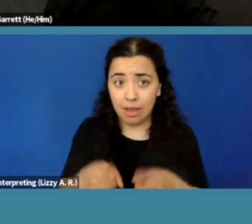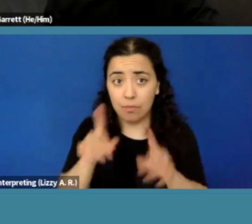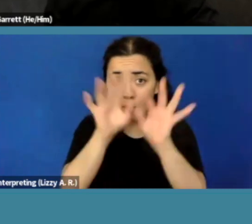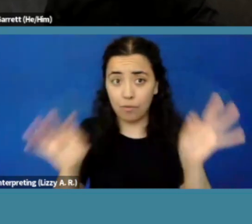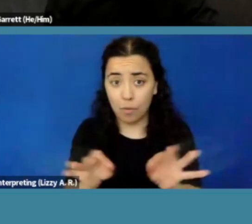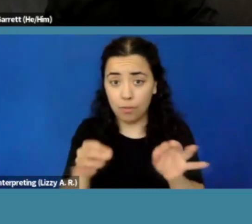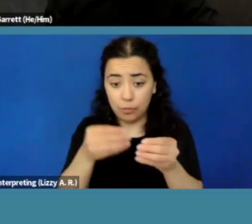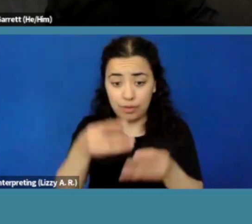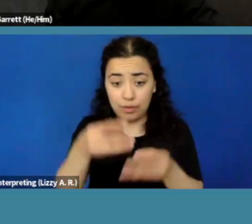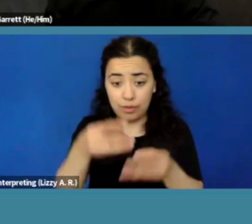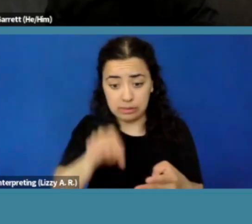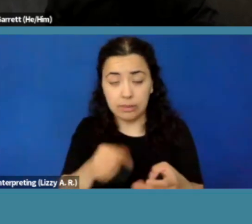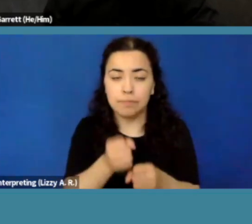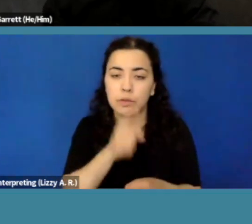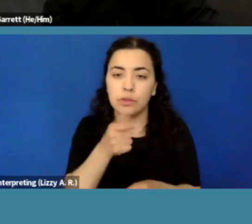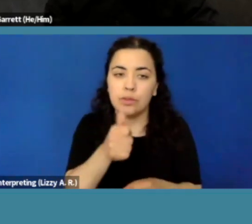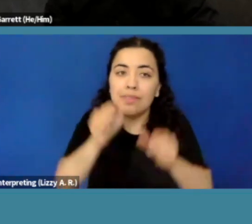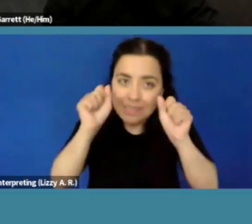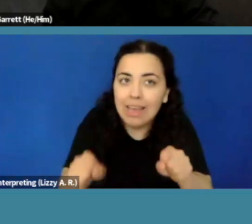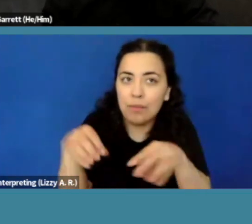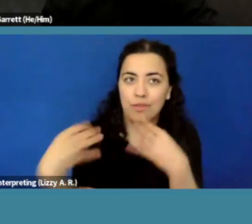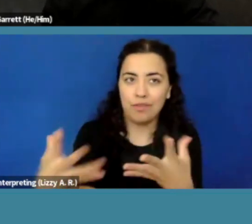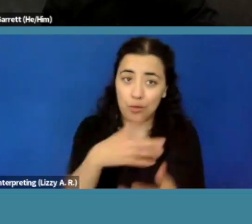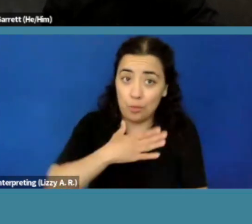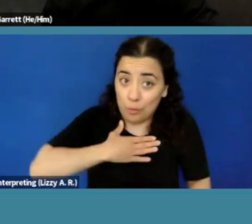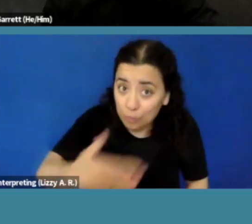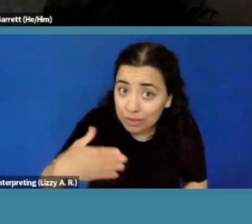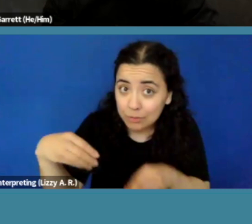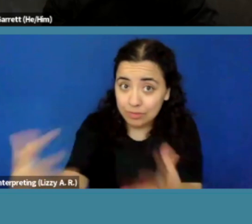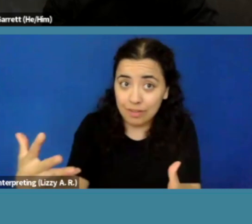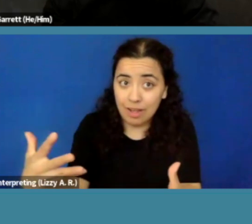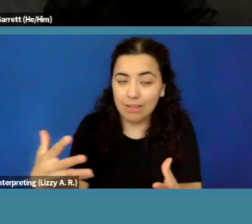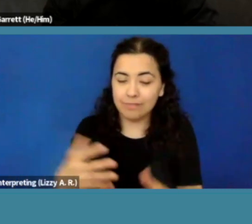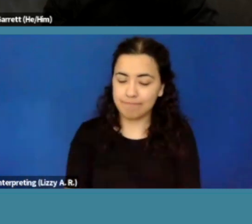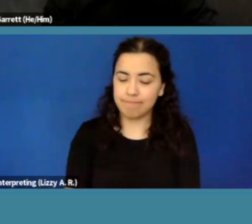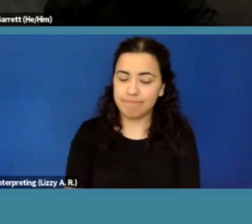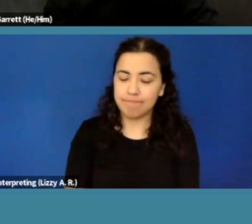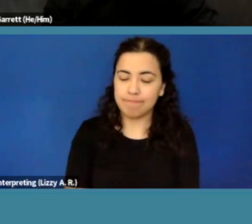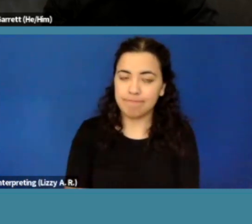that your are actually going to be able to provide it or are willing to provide it as well. [Bill] Very true.